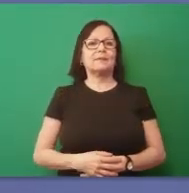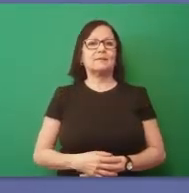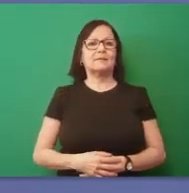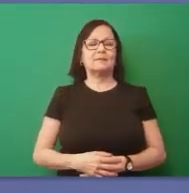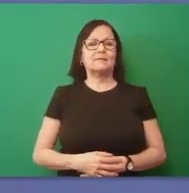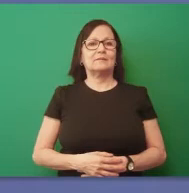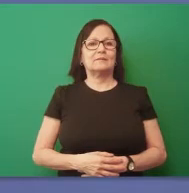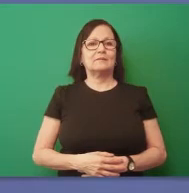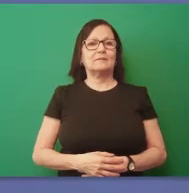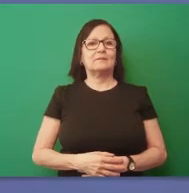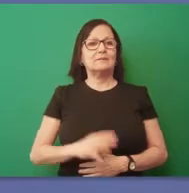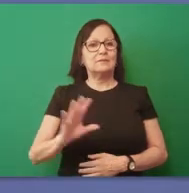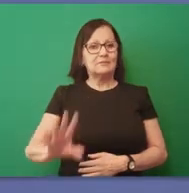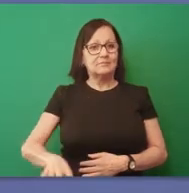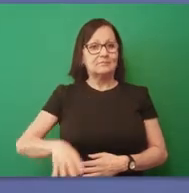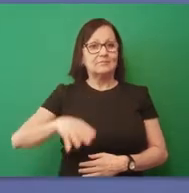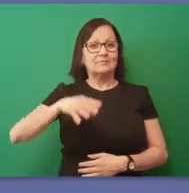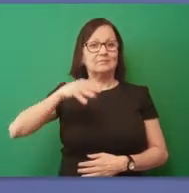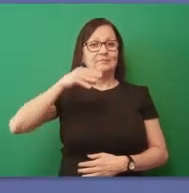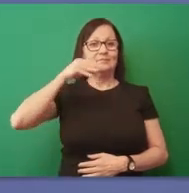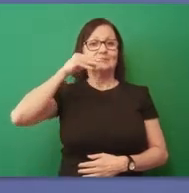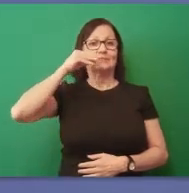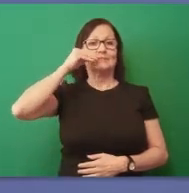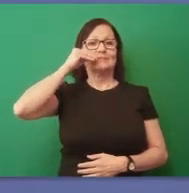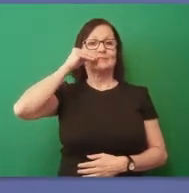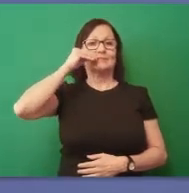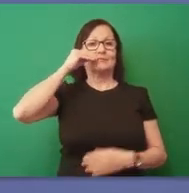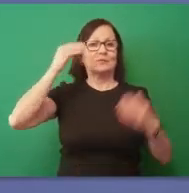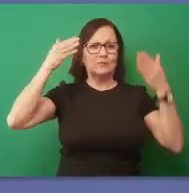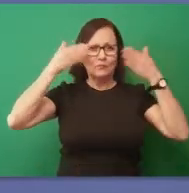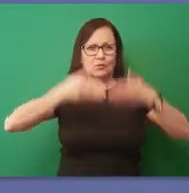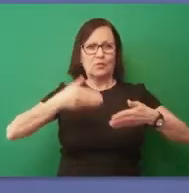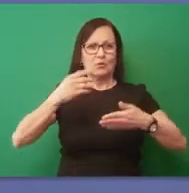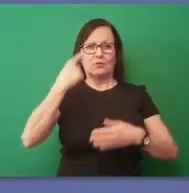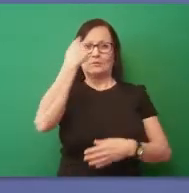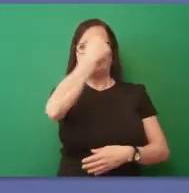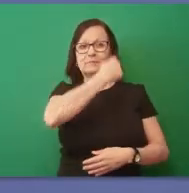As you inhale, bringing your attention to the face,